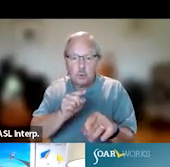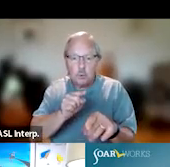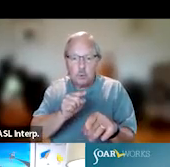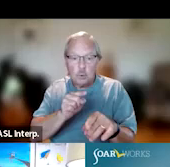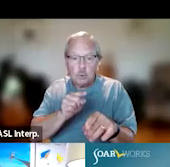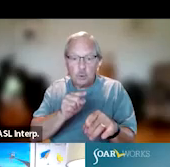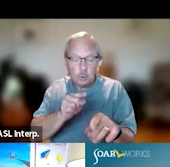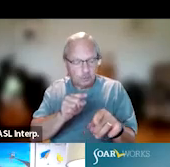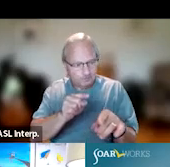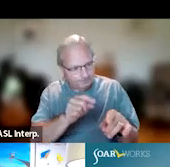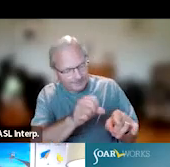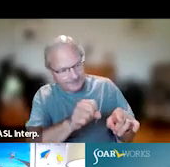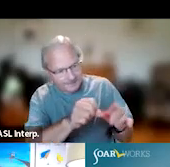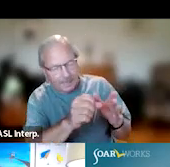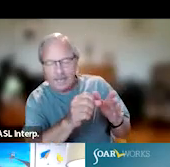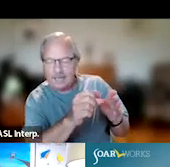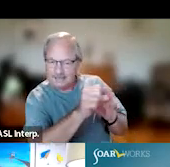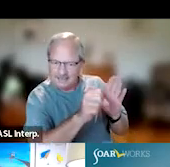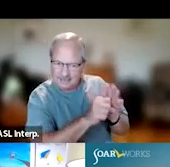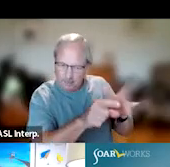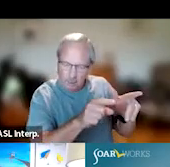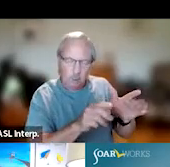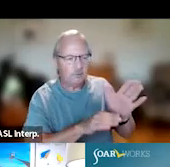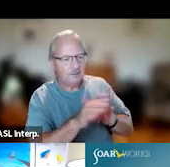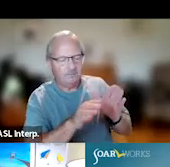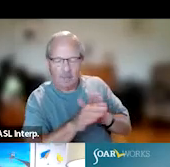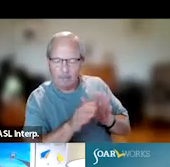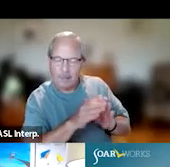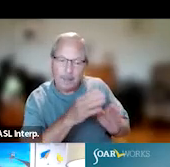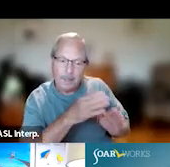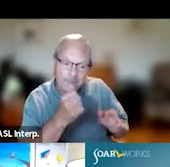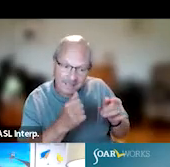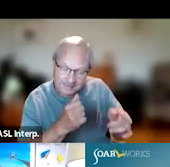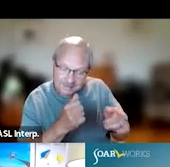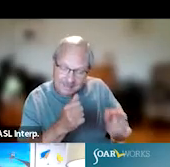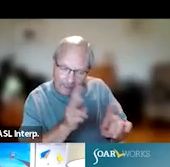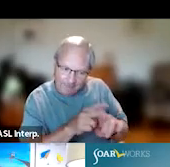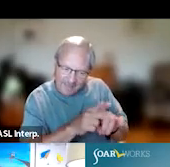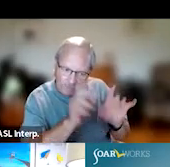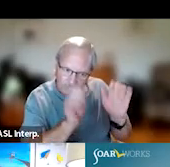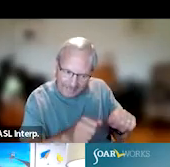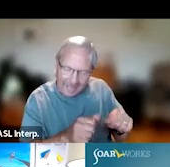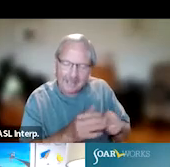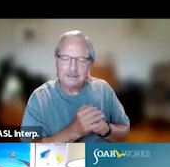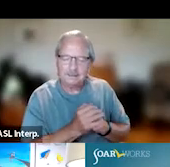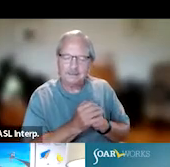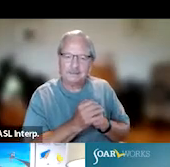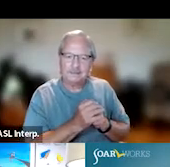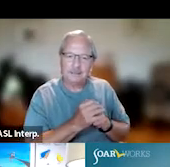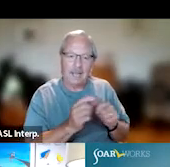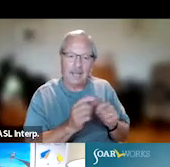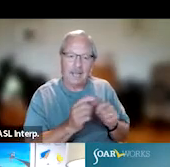that you're really doing and developing the best application that you can, so folks can get approved that first time